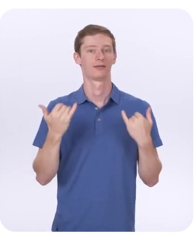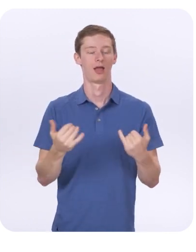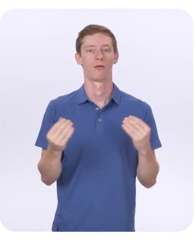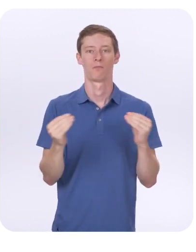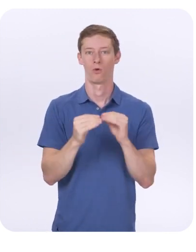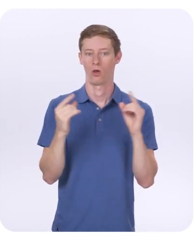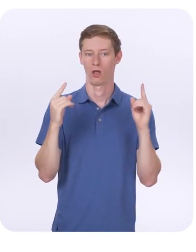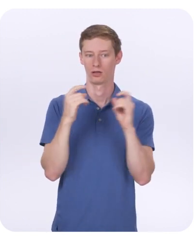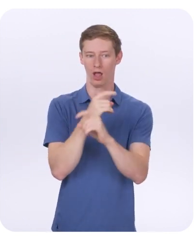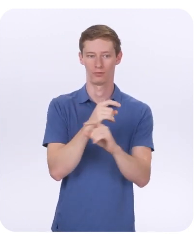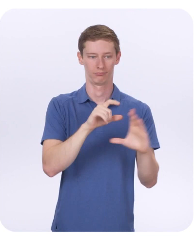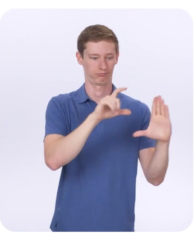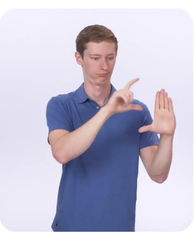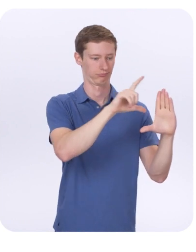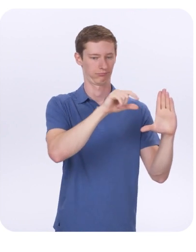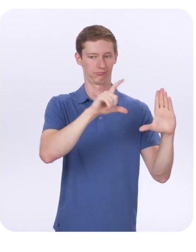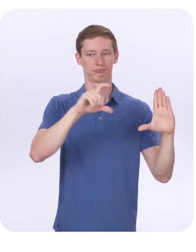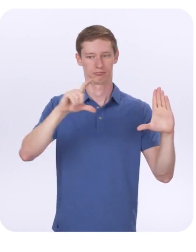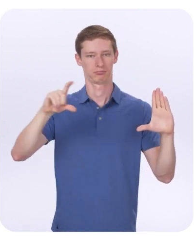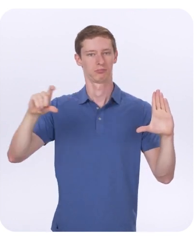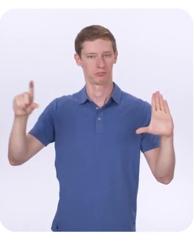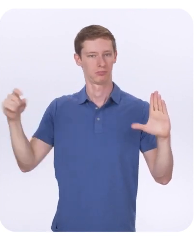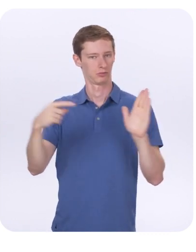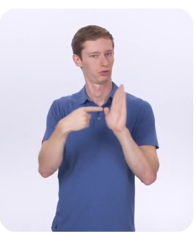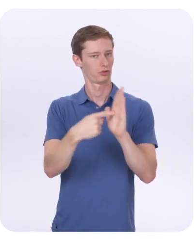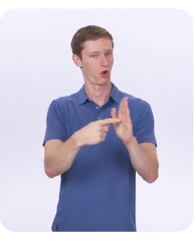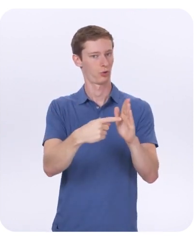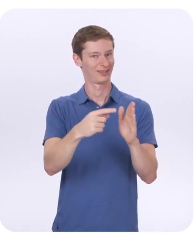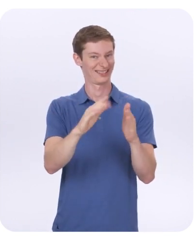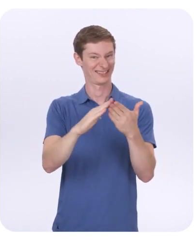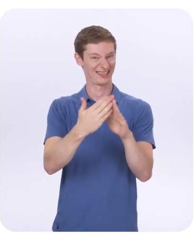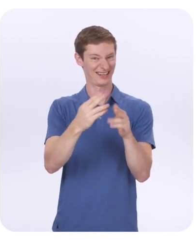We can prompt the model to correct it by writing the names vertically.